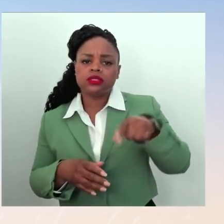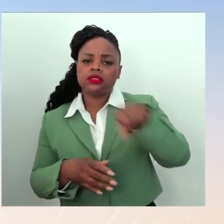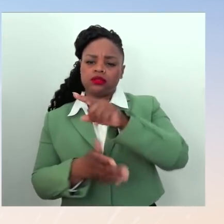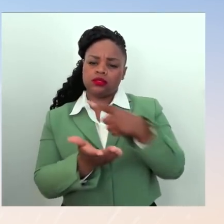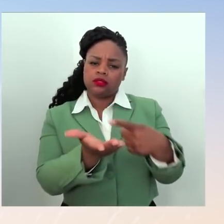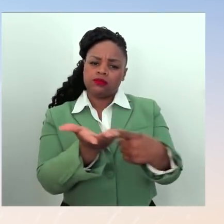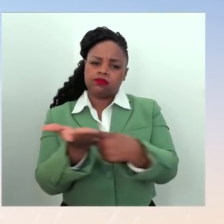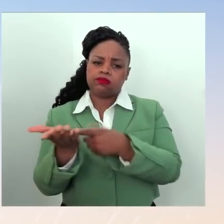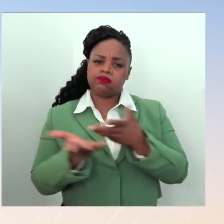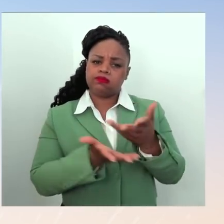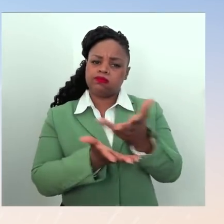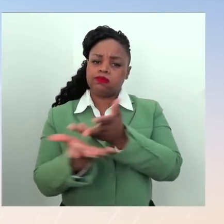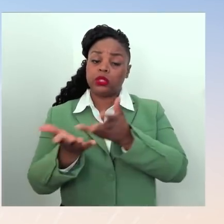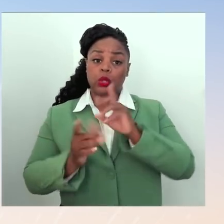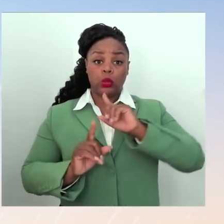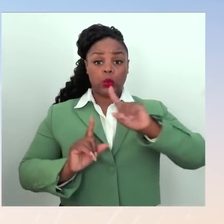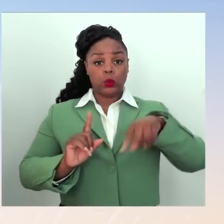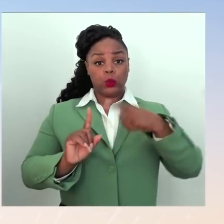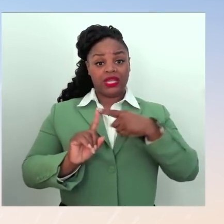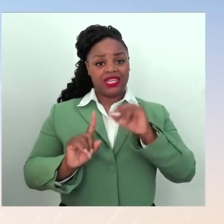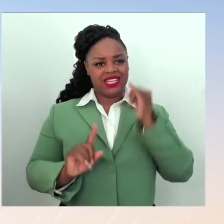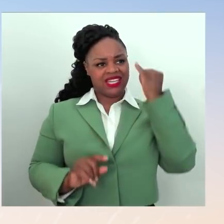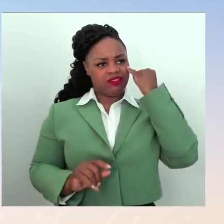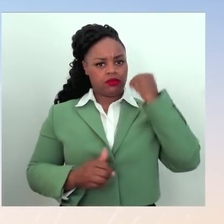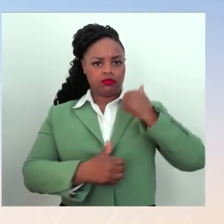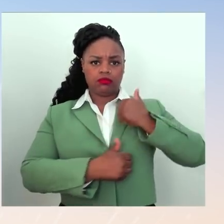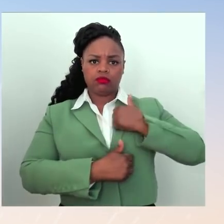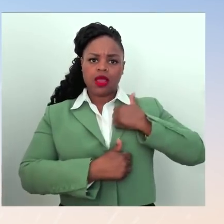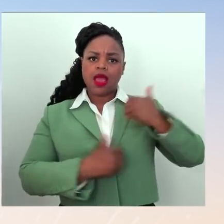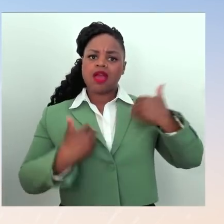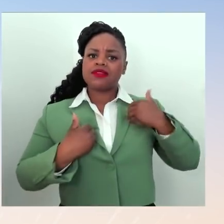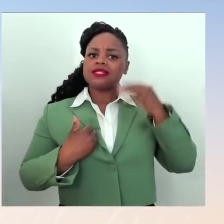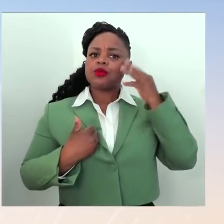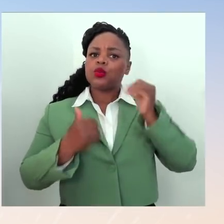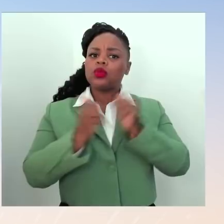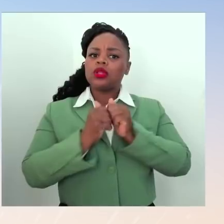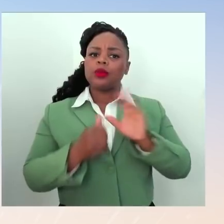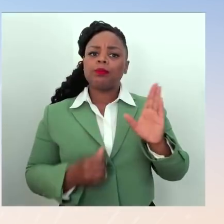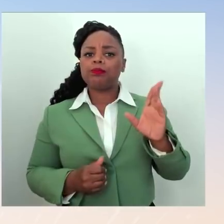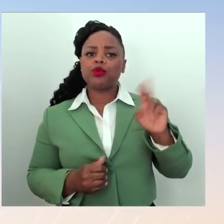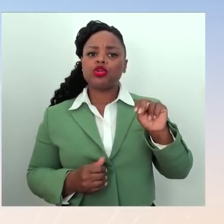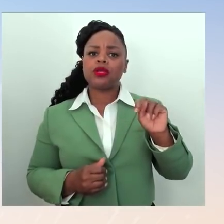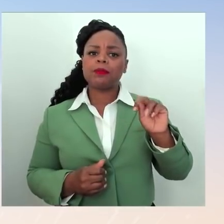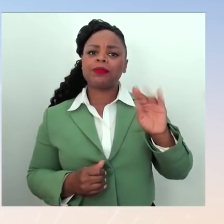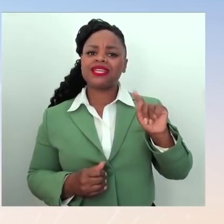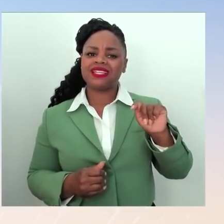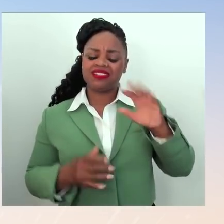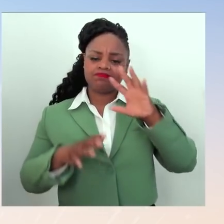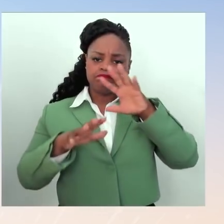talked about in his State of the Union Address a little less than a week ago. They will visit the Fort Worth VA Clinic